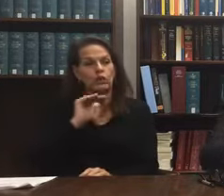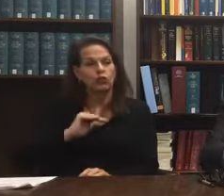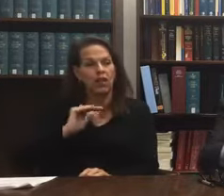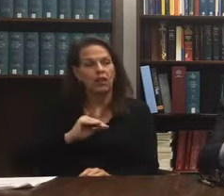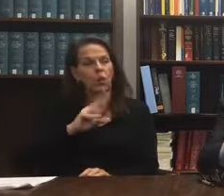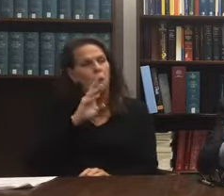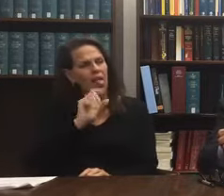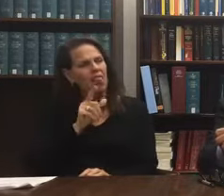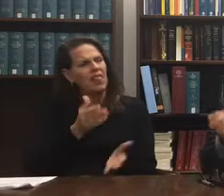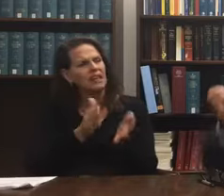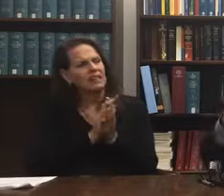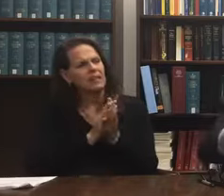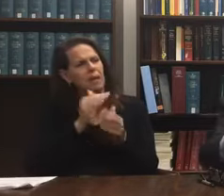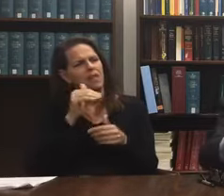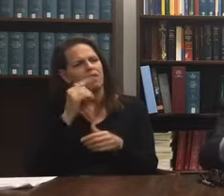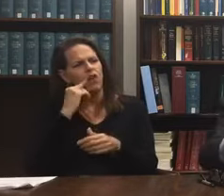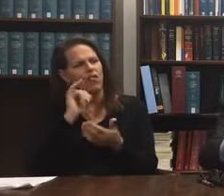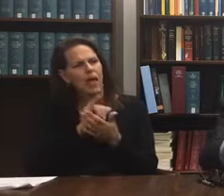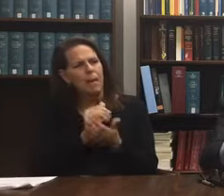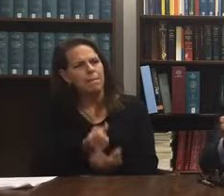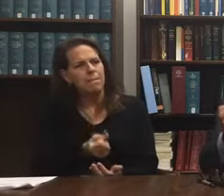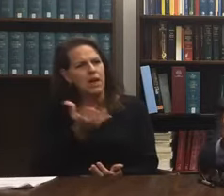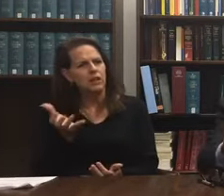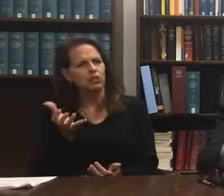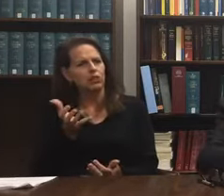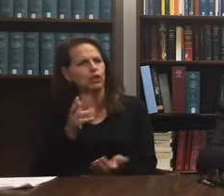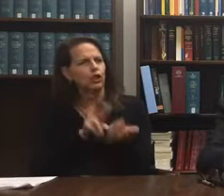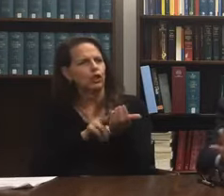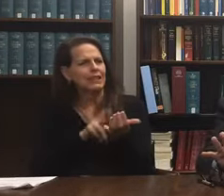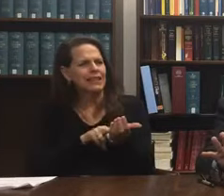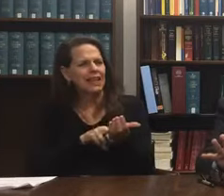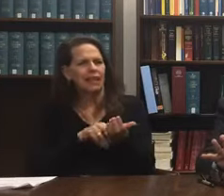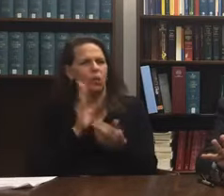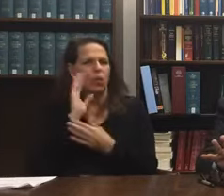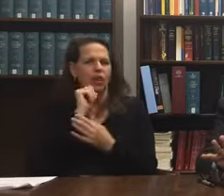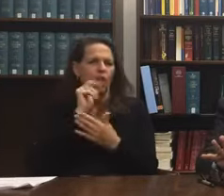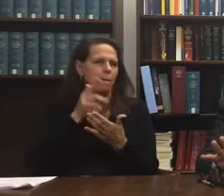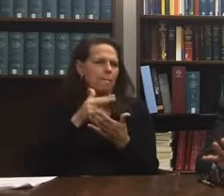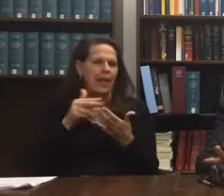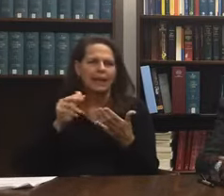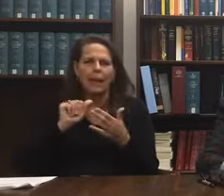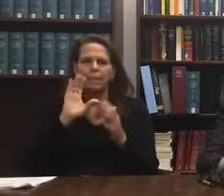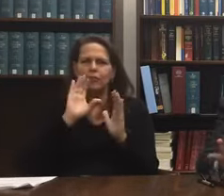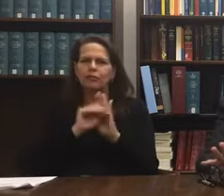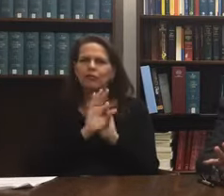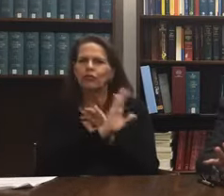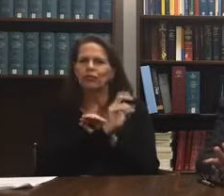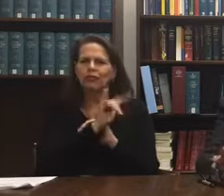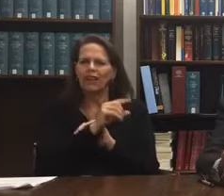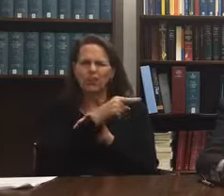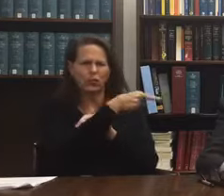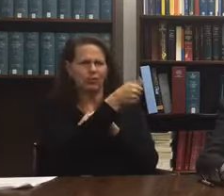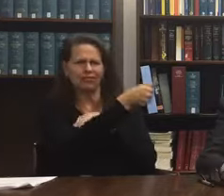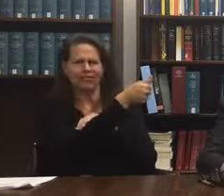for this much nursing and this is why we denied it they're not gonna paint a picture of your child that's what you need to do you need to talk about this